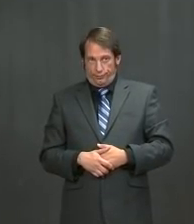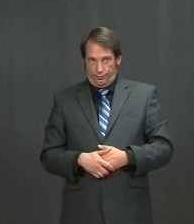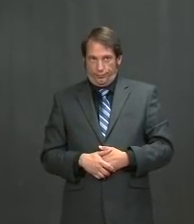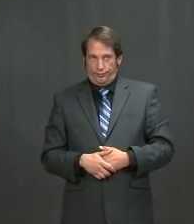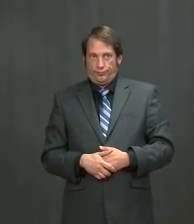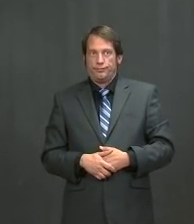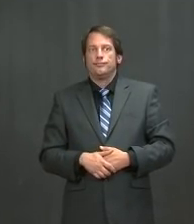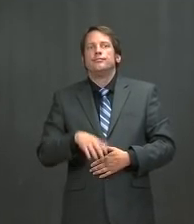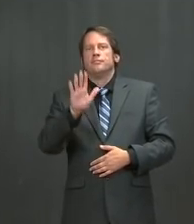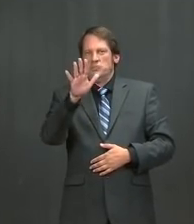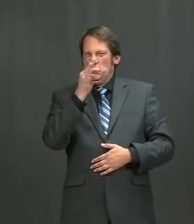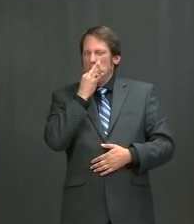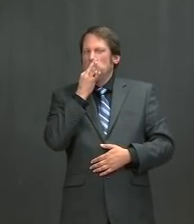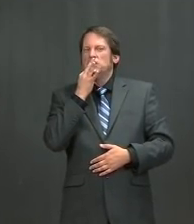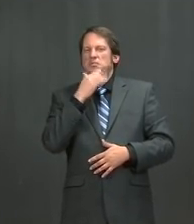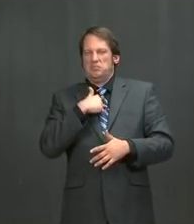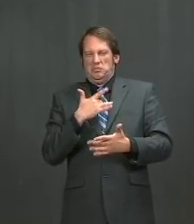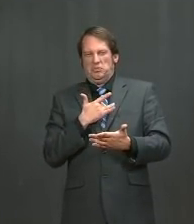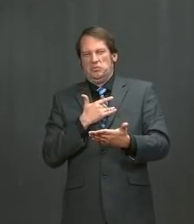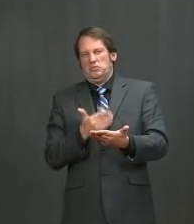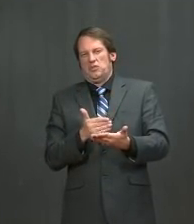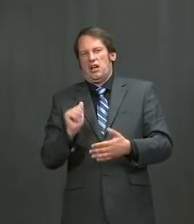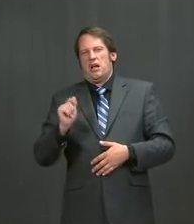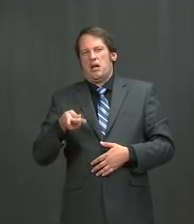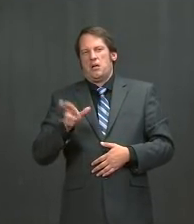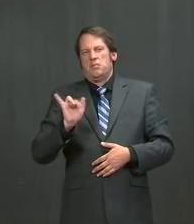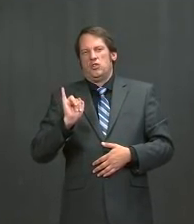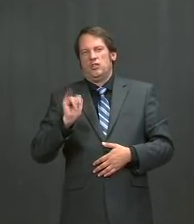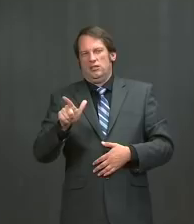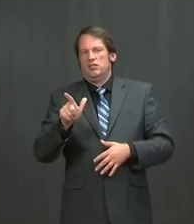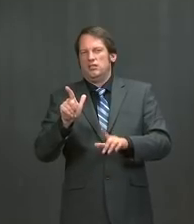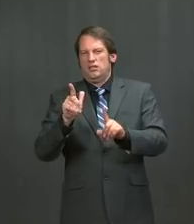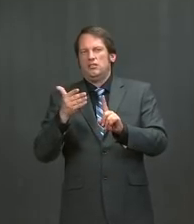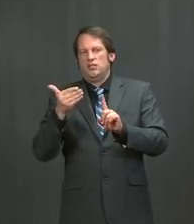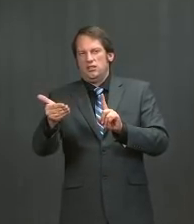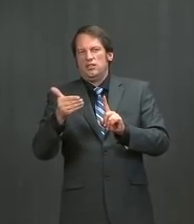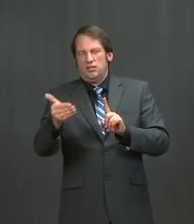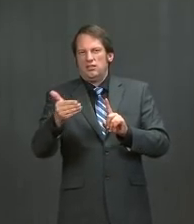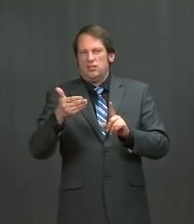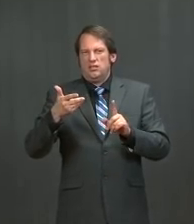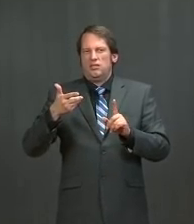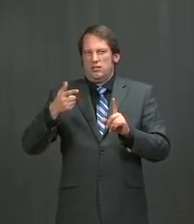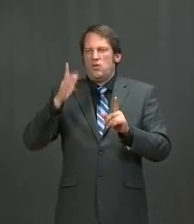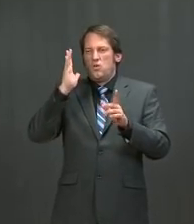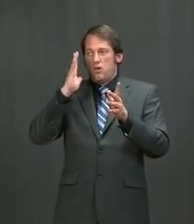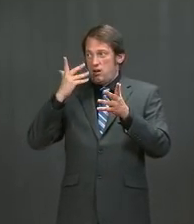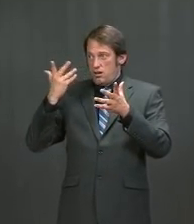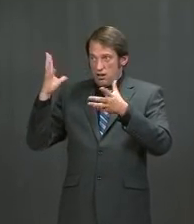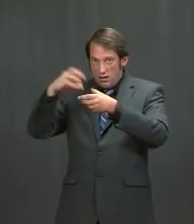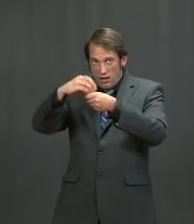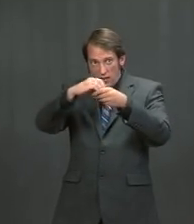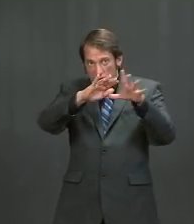and we have a confirmed list of participants, we will share the list of companies and participants with you, but probably not until we get much closer